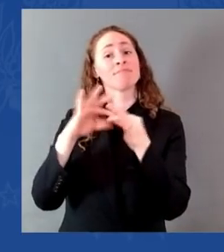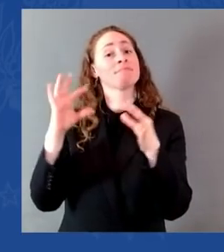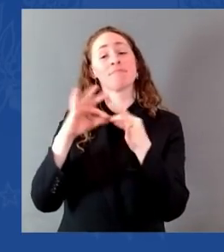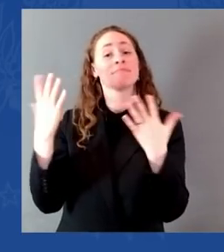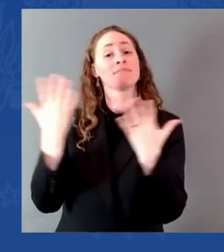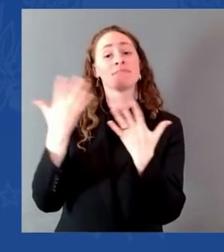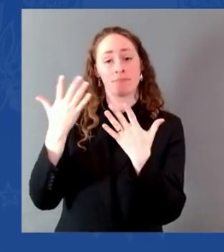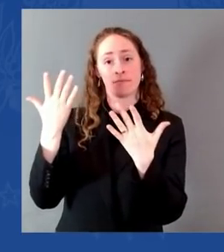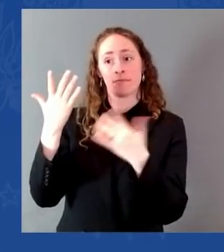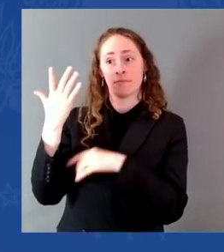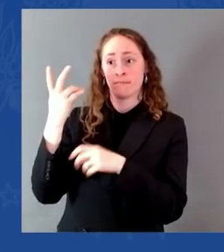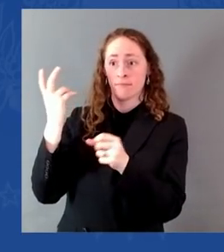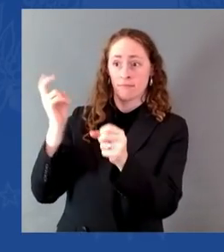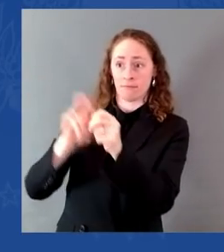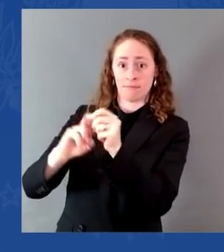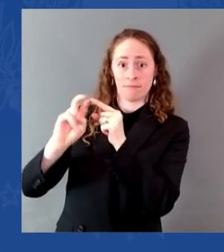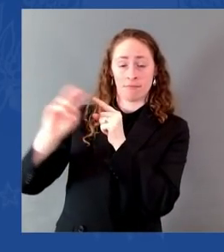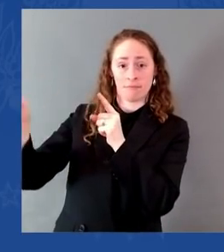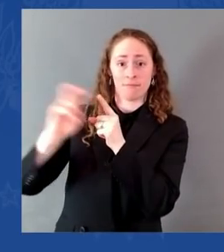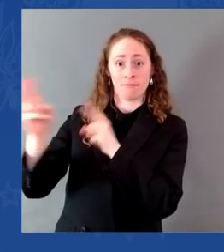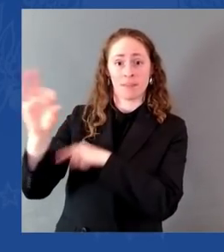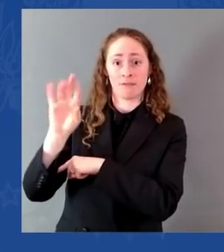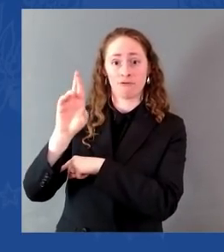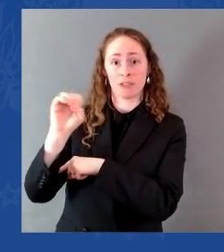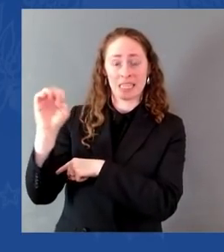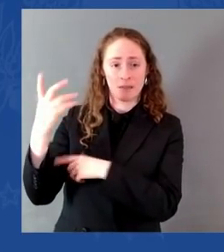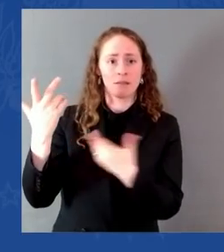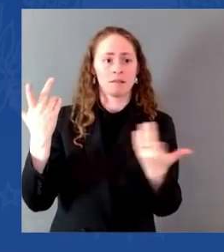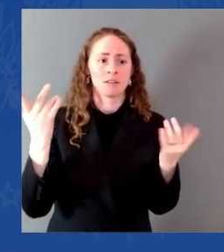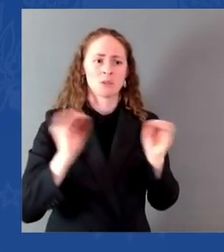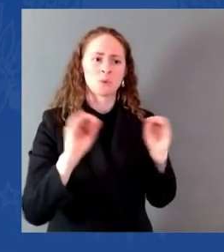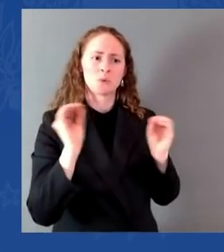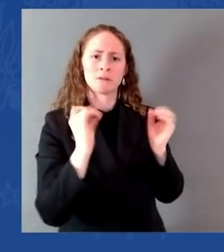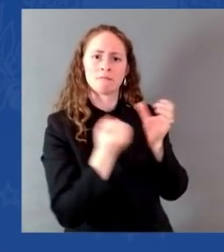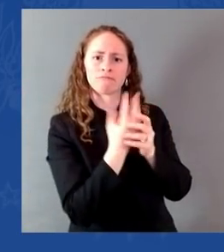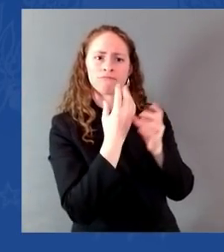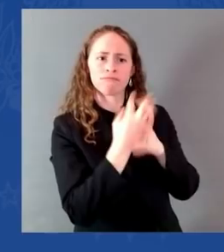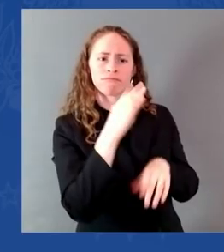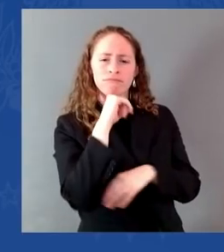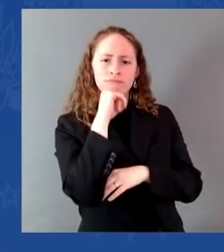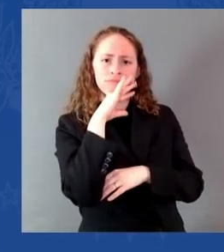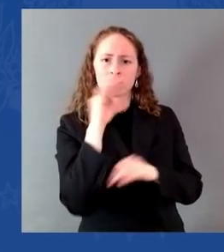And Congresswoman Sharice Davids -- there's no stronger advocate for infrastructure investment